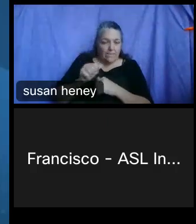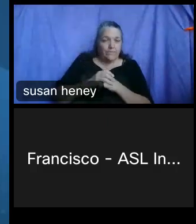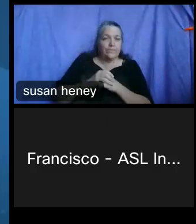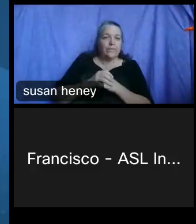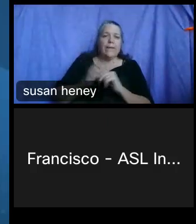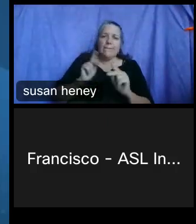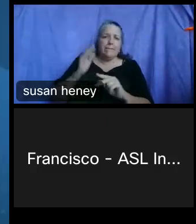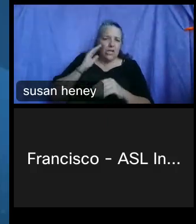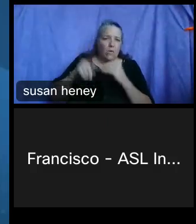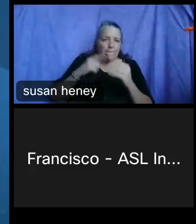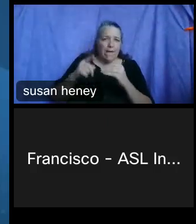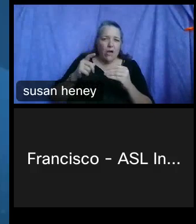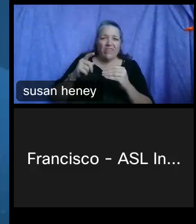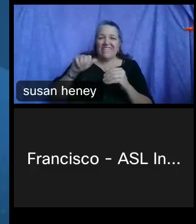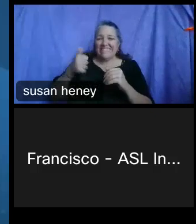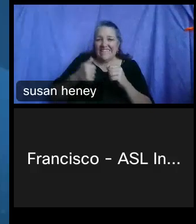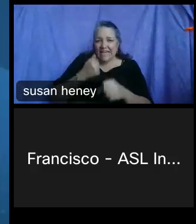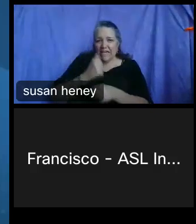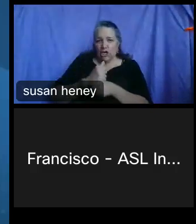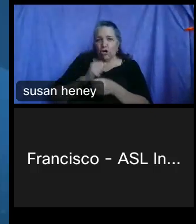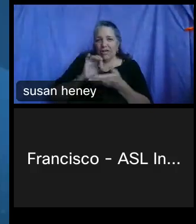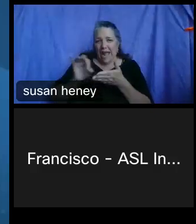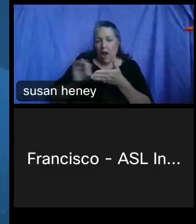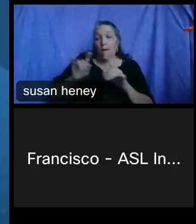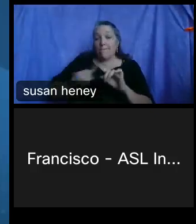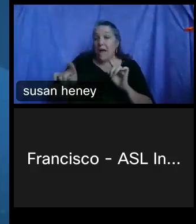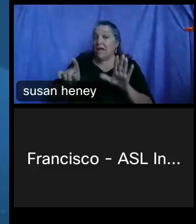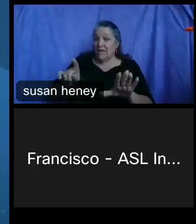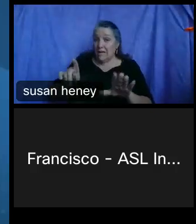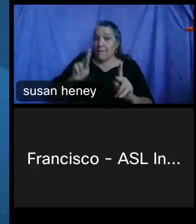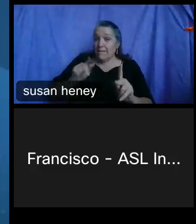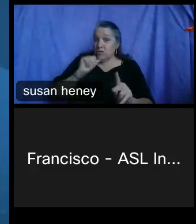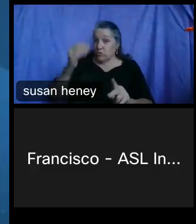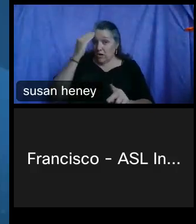what many do not know is that we conduct more than 100 surveys each year, including